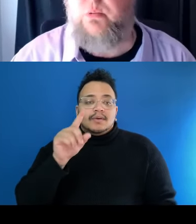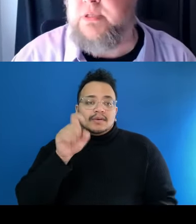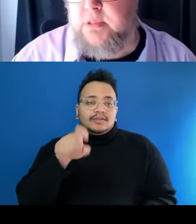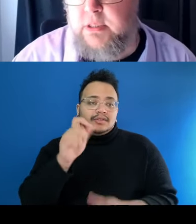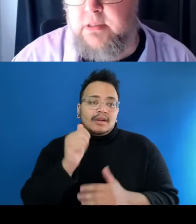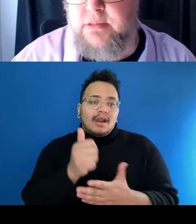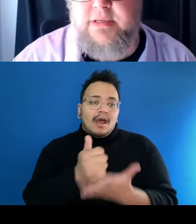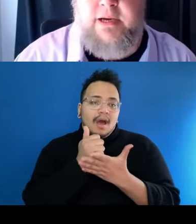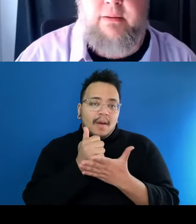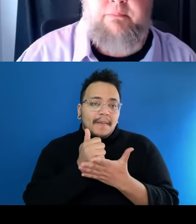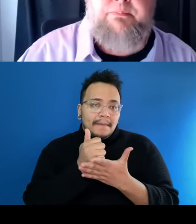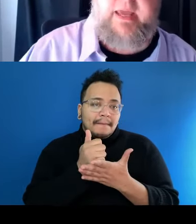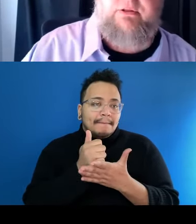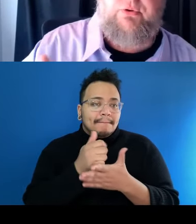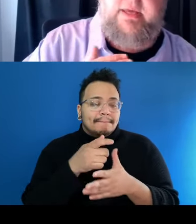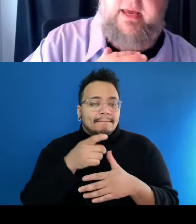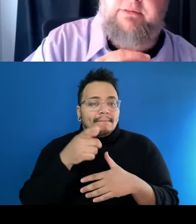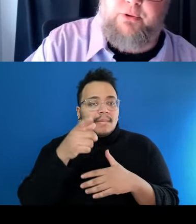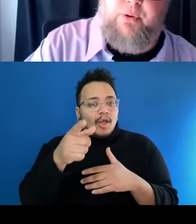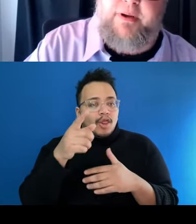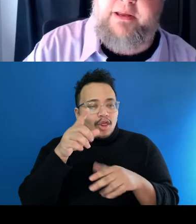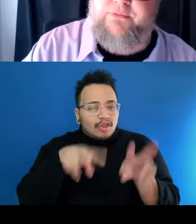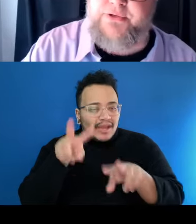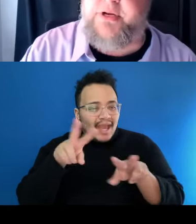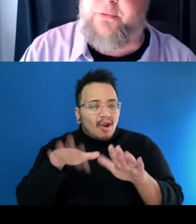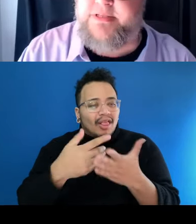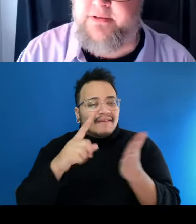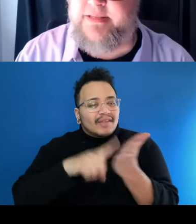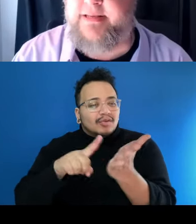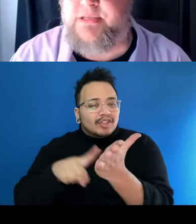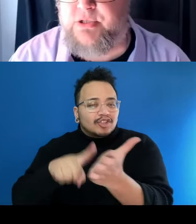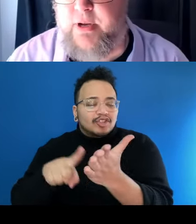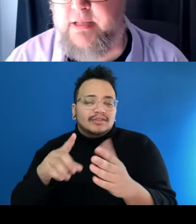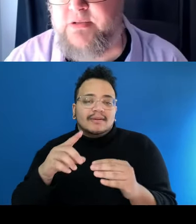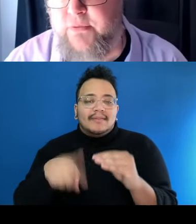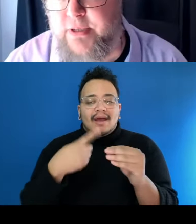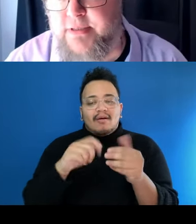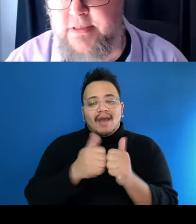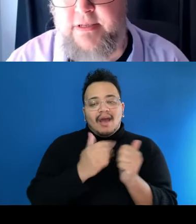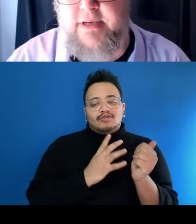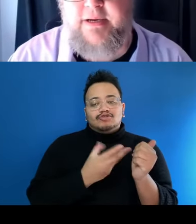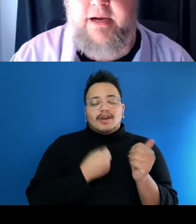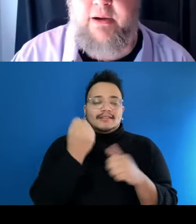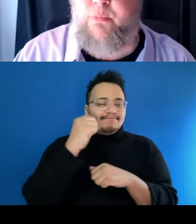on resilience and looking at the growing body of research on resilience that's trans-focused.